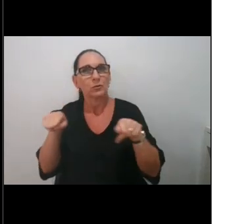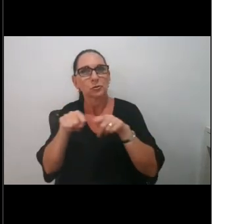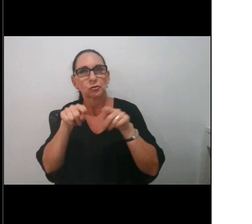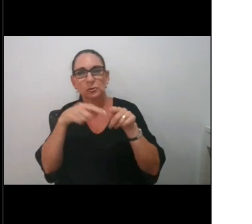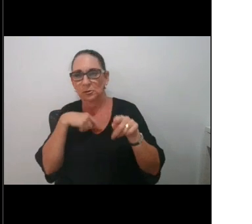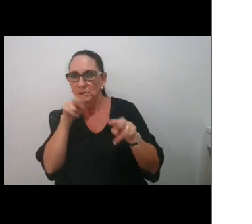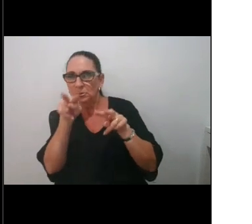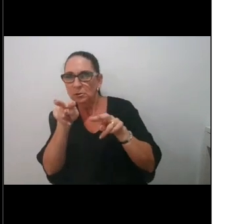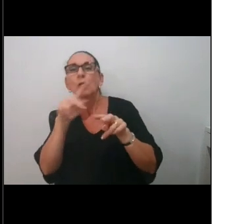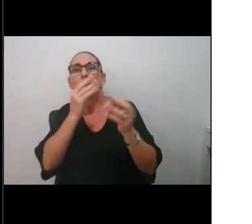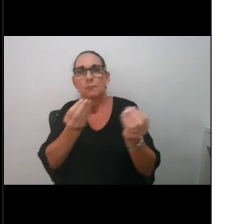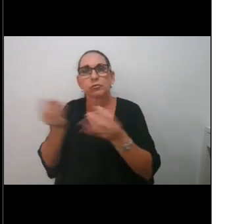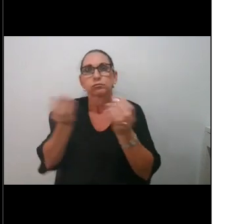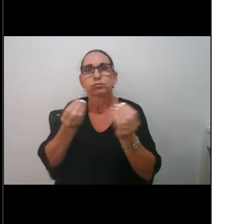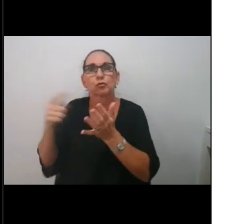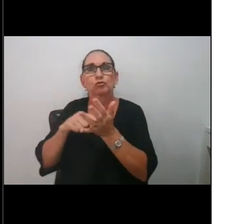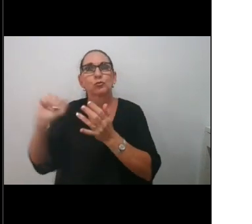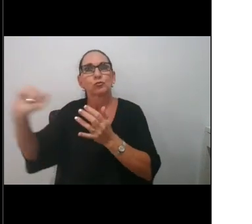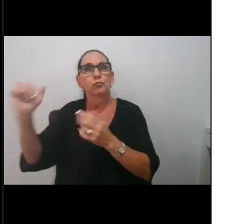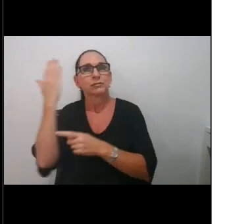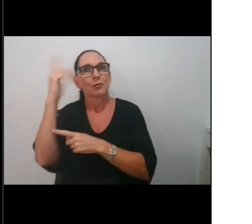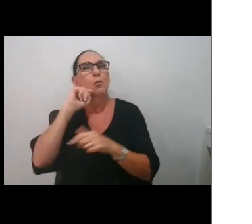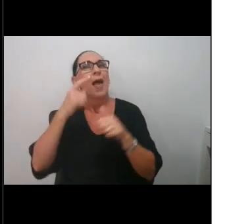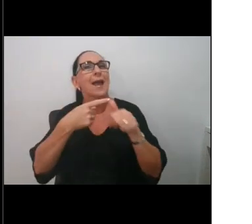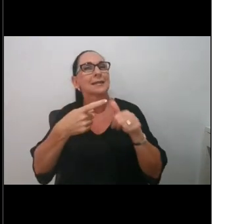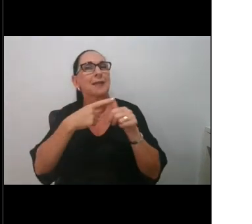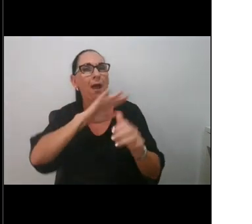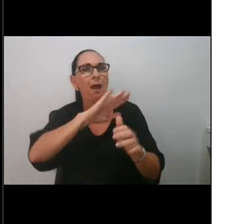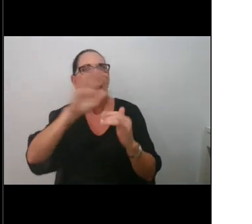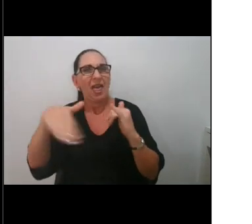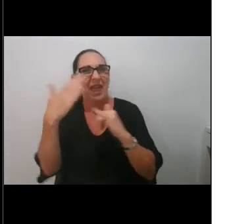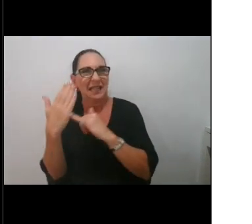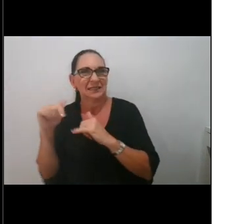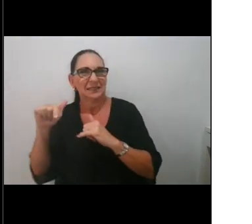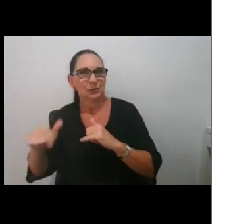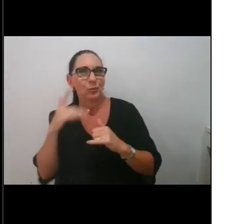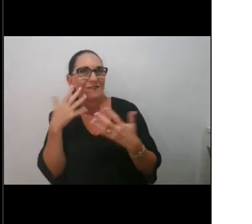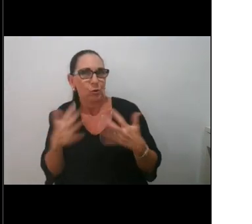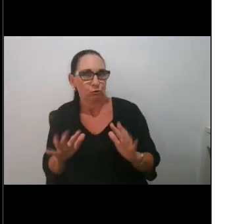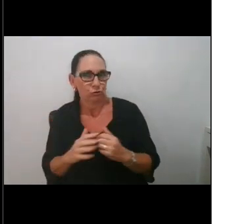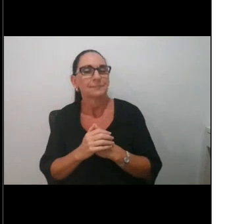the presenters at the end of the webinar in the questions section there is a down a handout